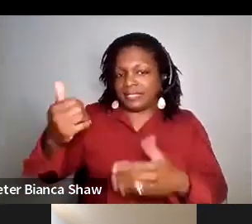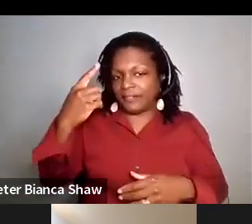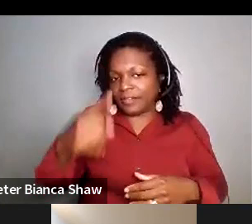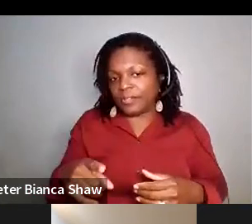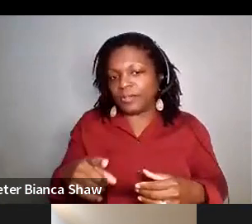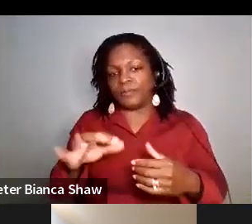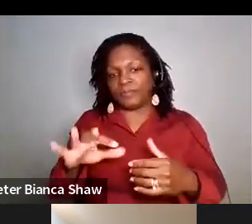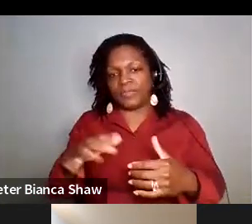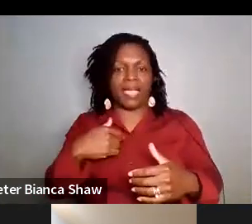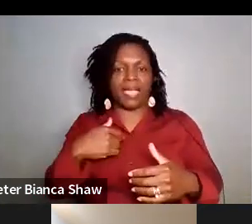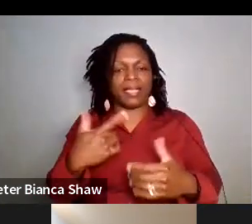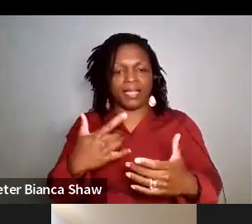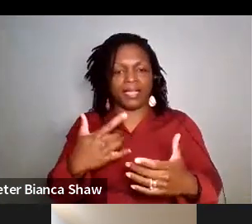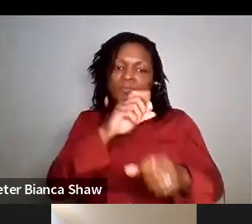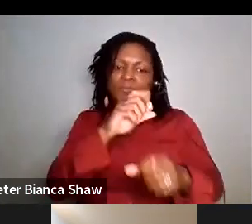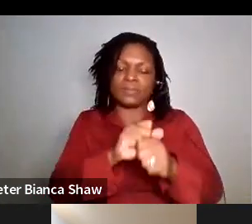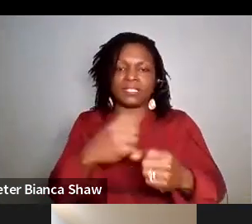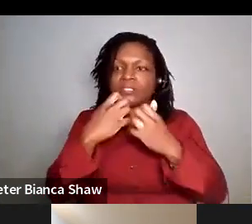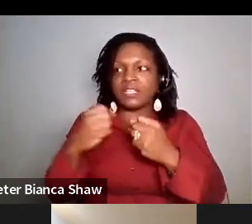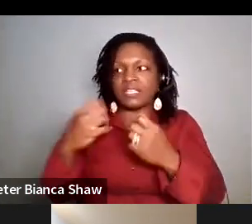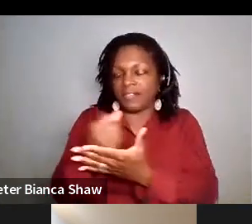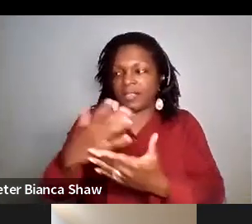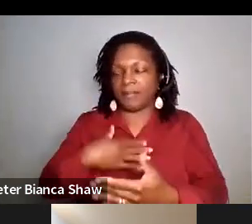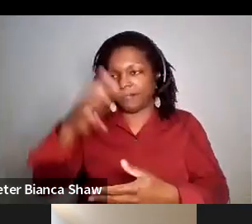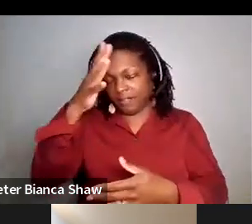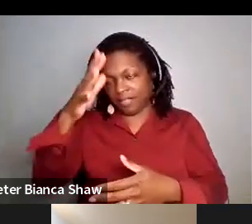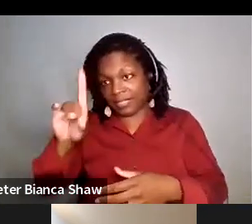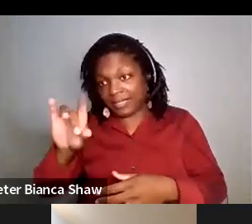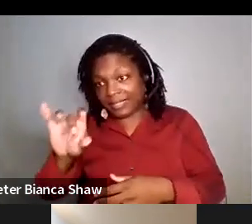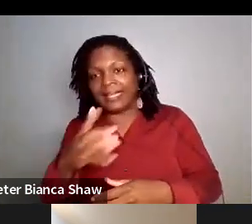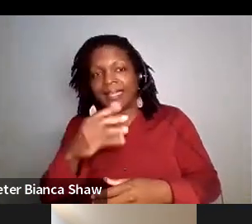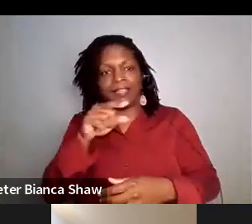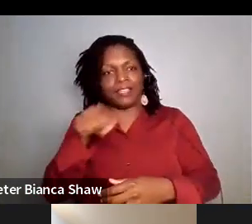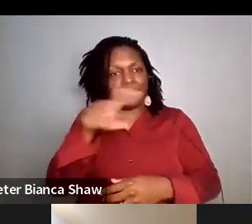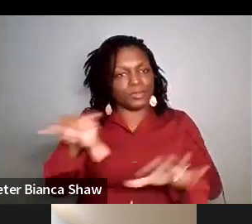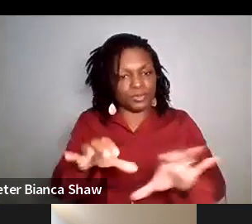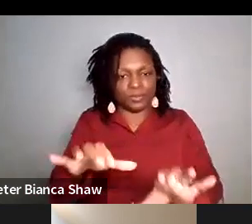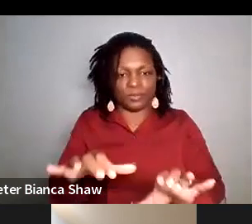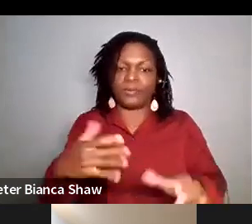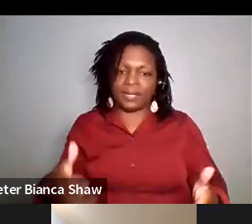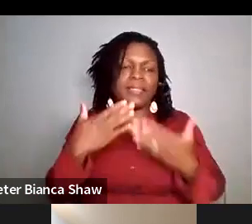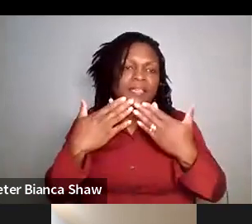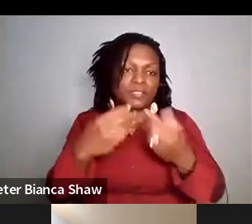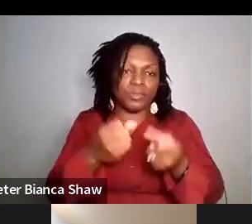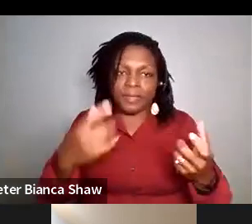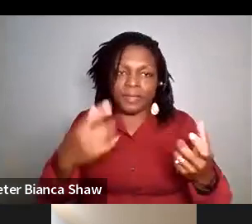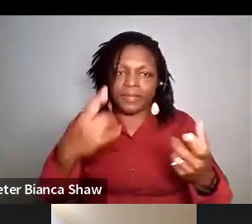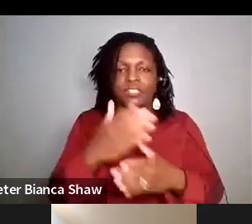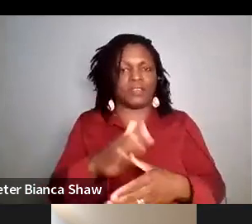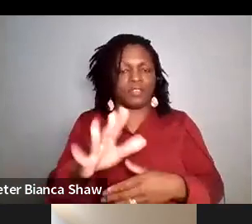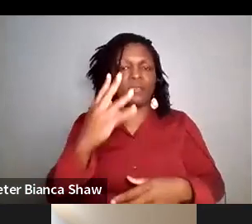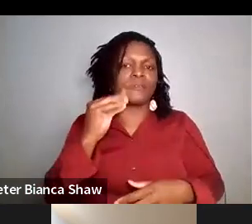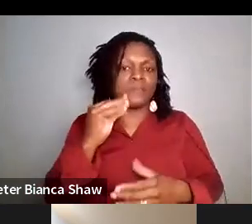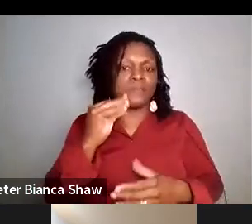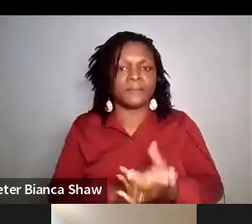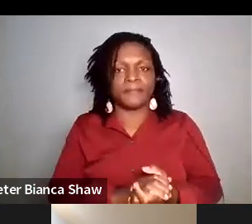And I think that's such a cool sentiment I I remember for a while I was using a non-based ventilator.